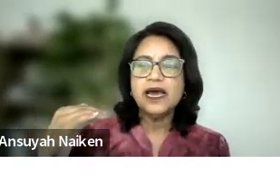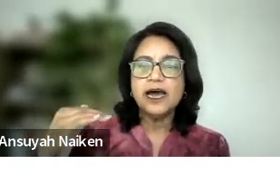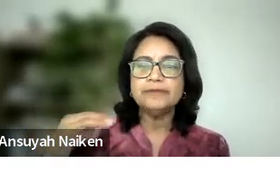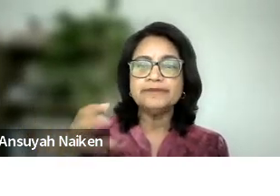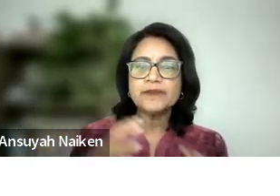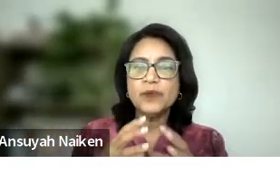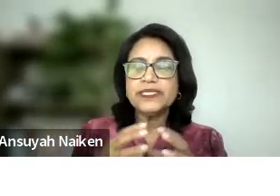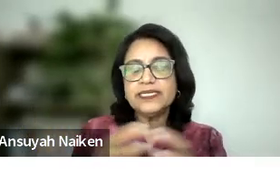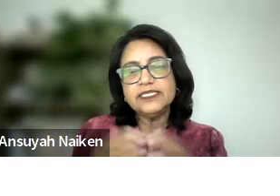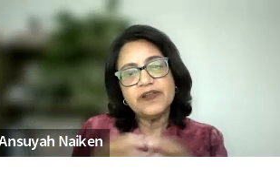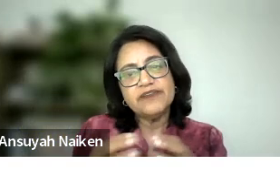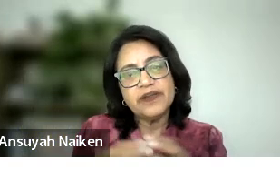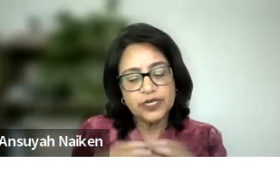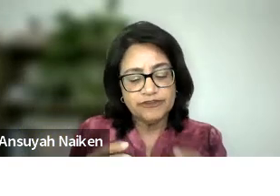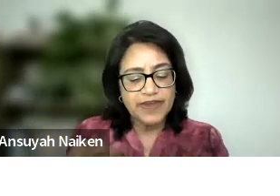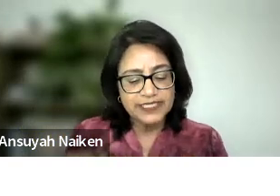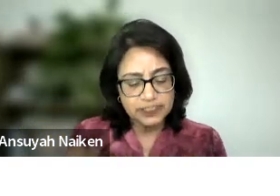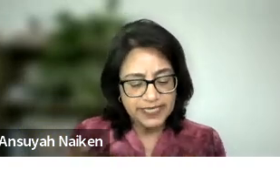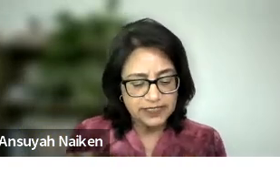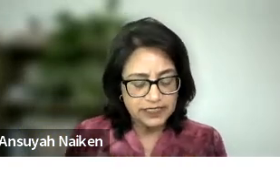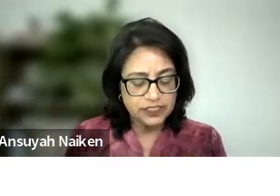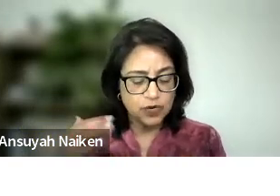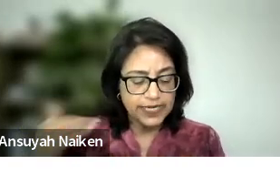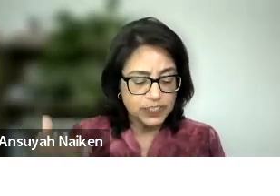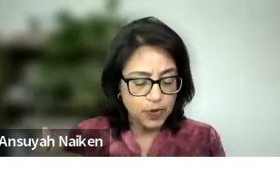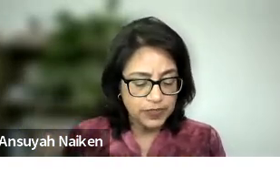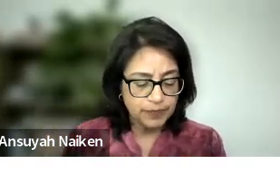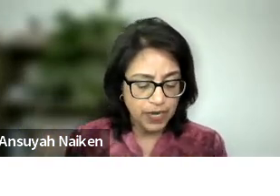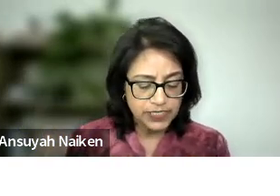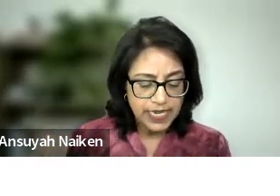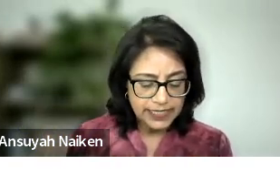Kept within families, kept within homes.